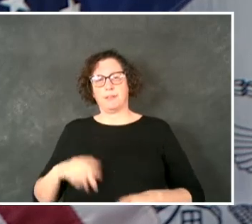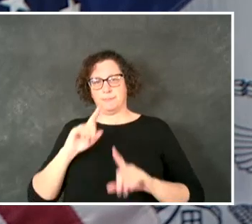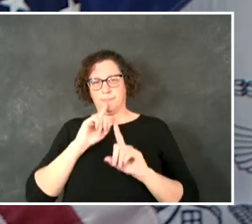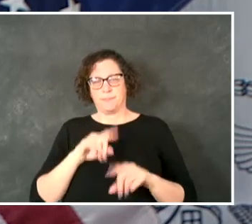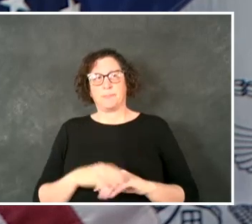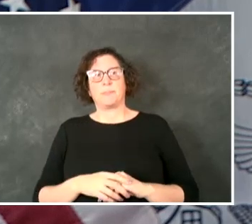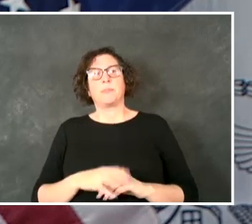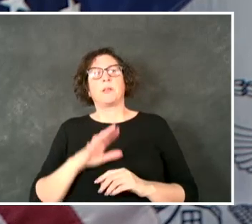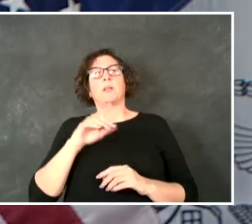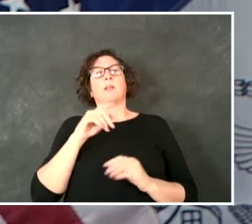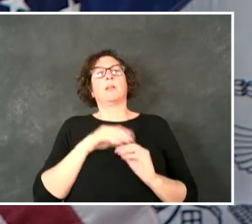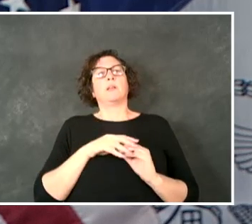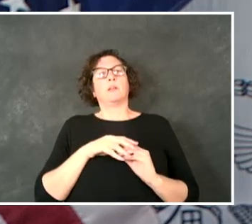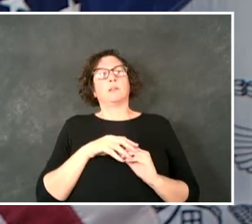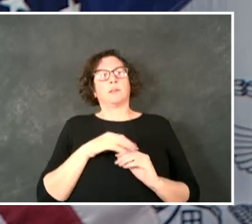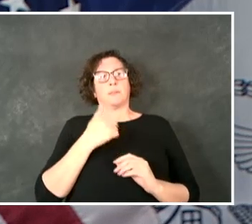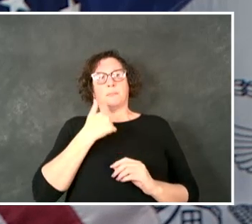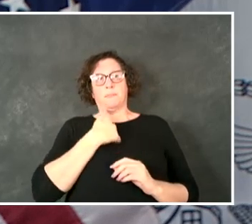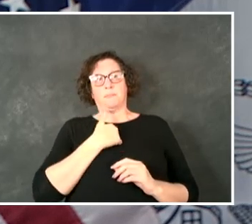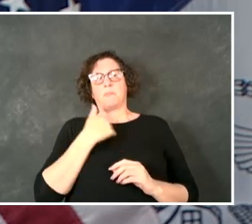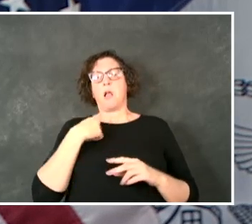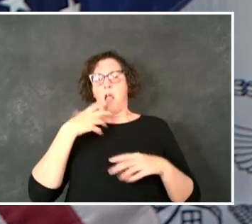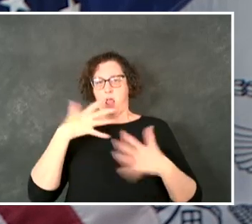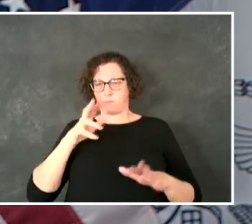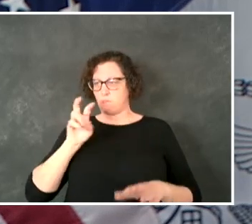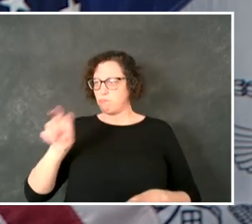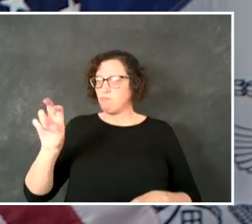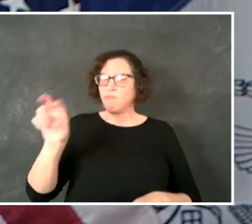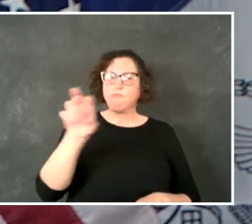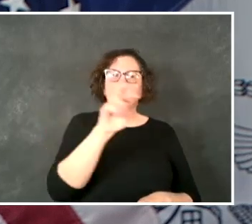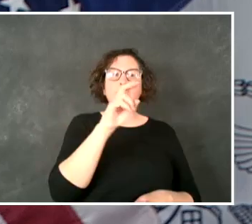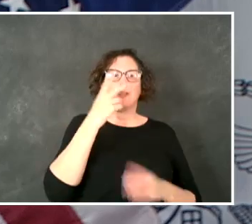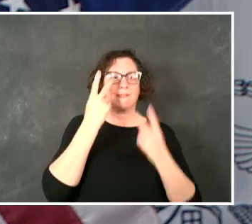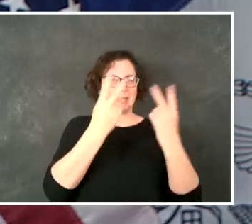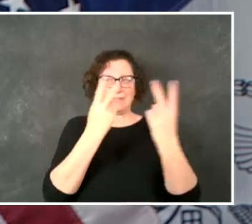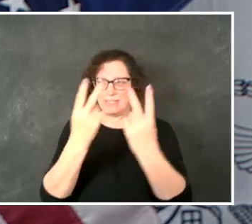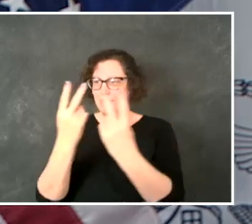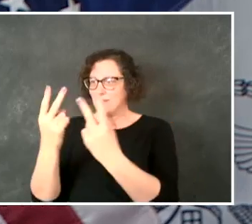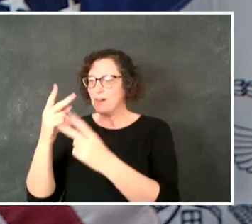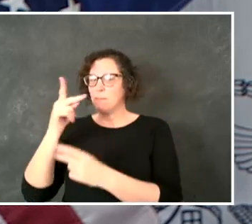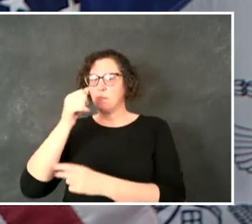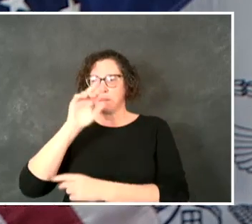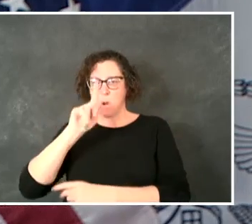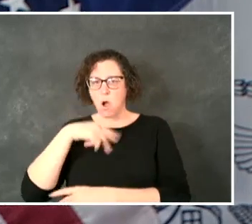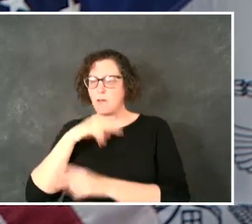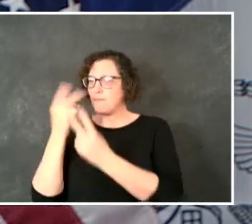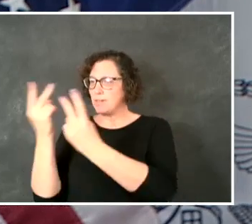THAT PROPOSAL? ON THE FIRST QUESTION, I'VE BEEN WATCHING